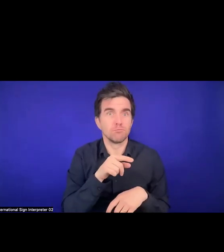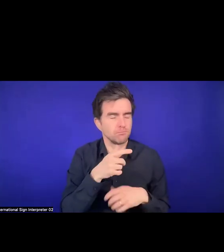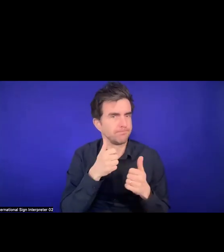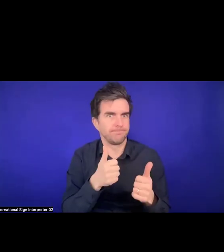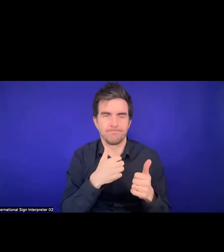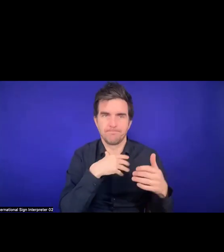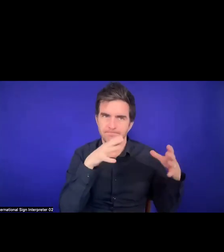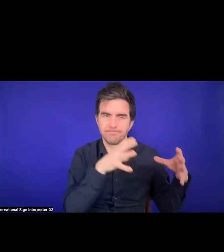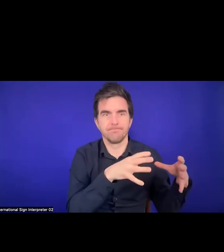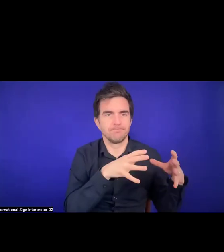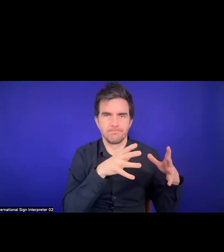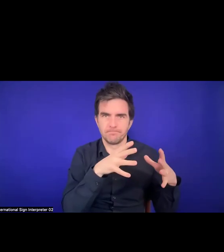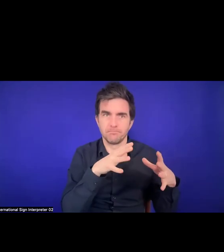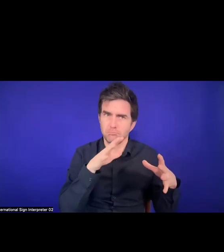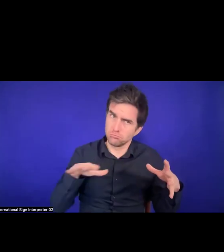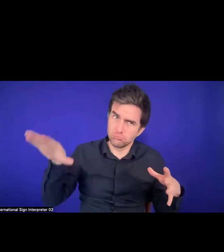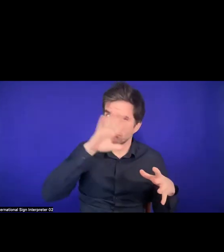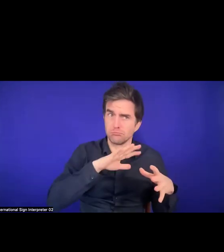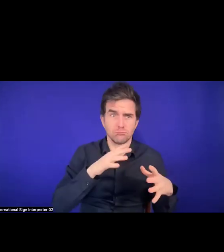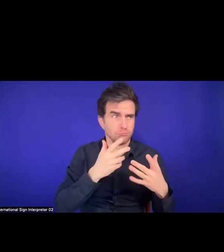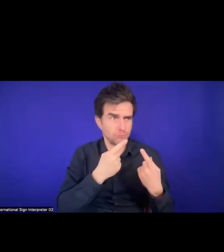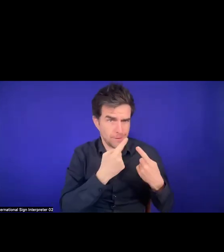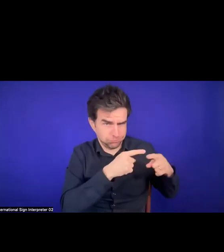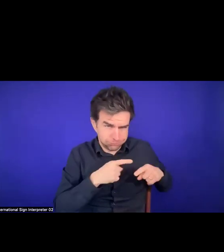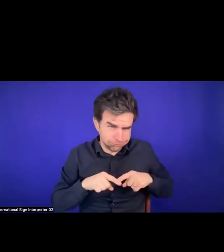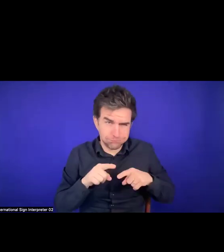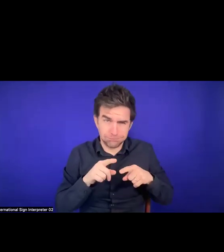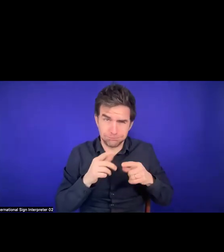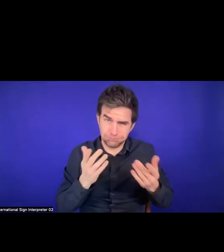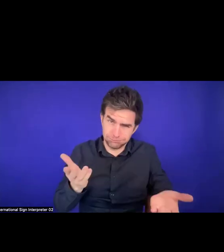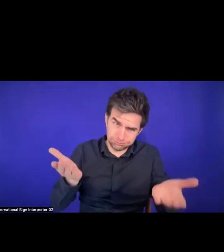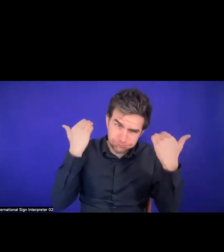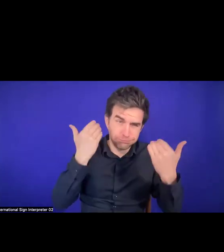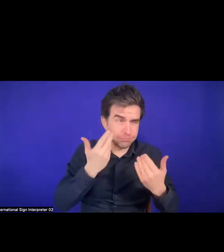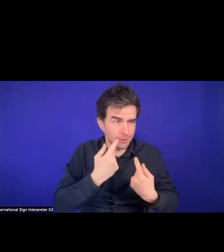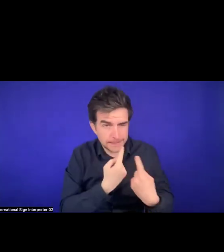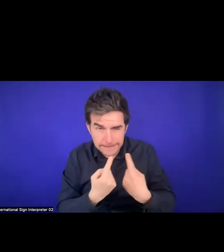international institution as well, and yeah, so please feel free to contact me if you